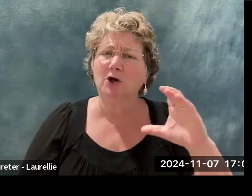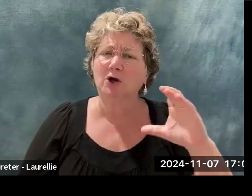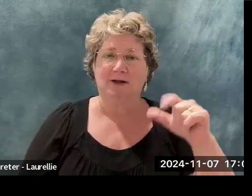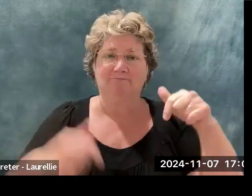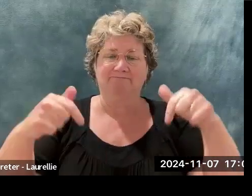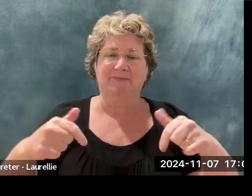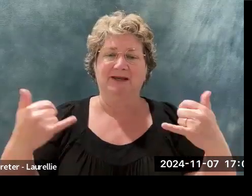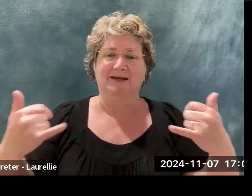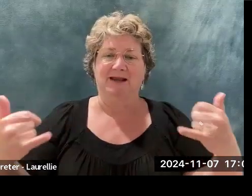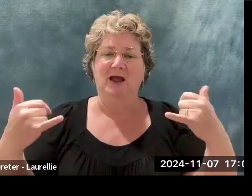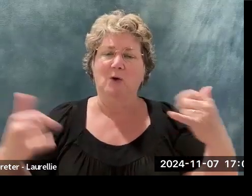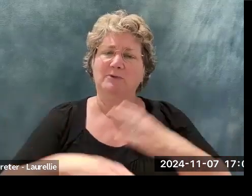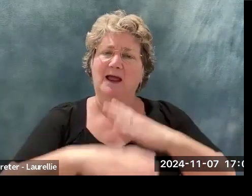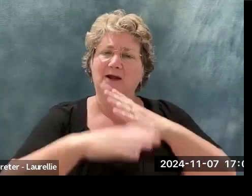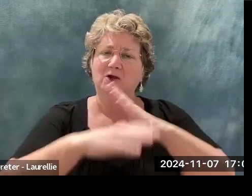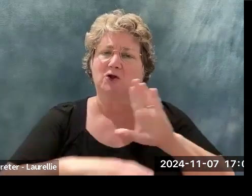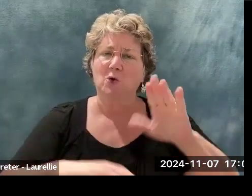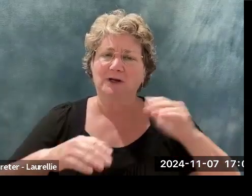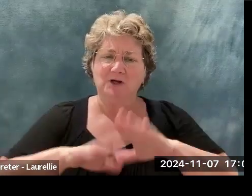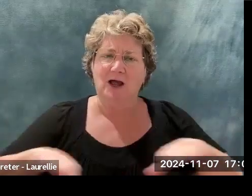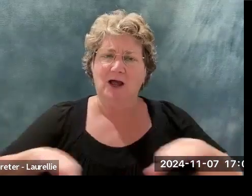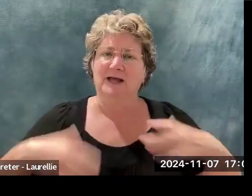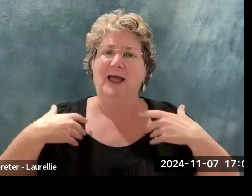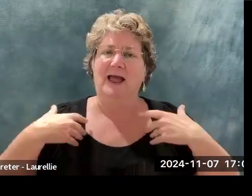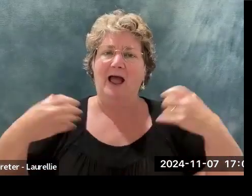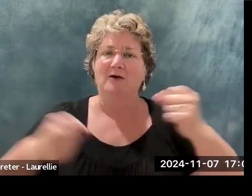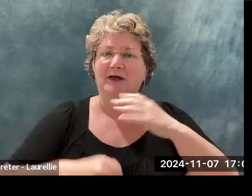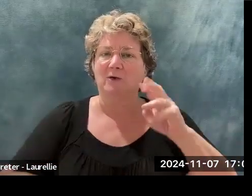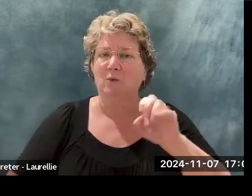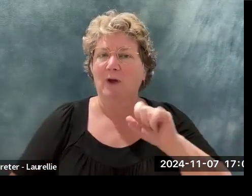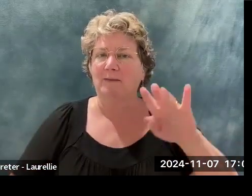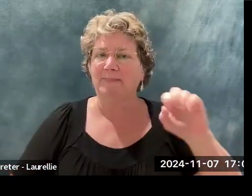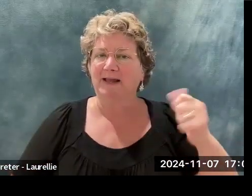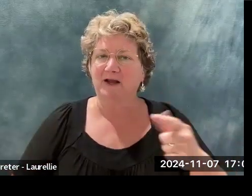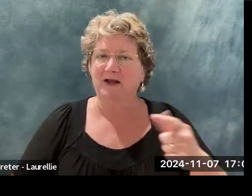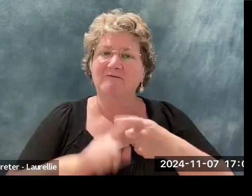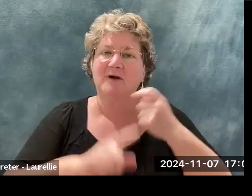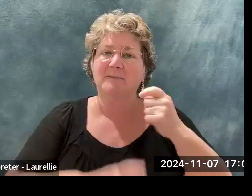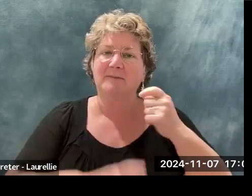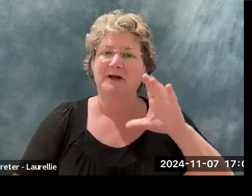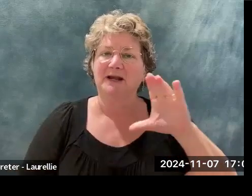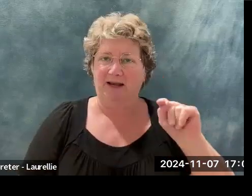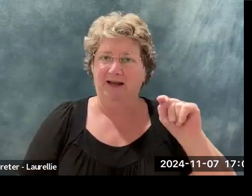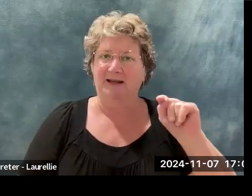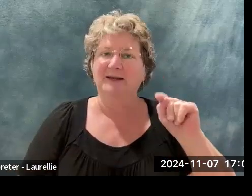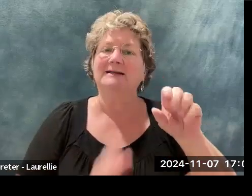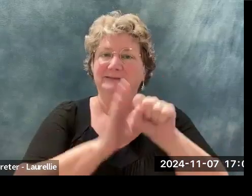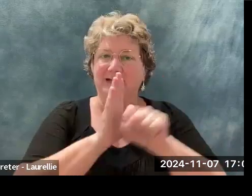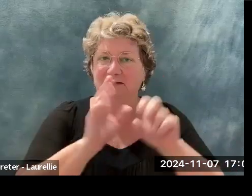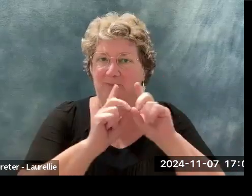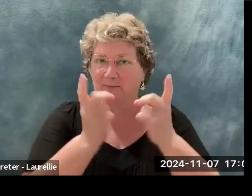the School Year, brought to you by the Connecticut State Department of Education. Tonight is part three, Protecting Our Youth,